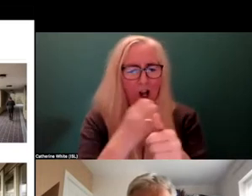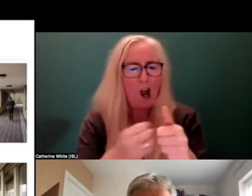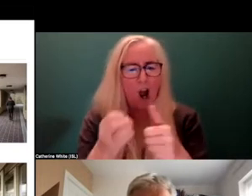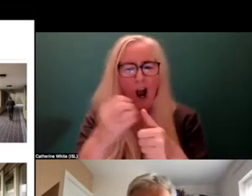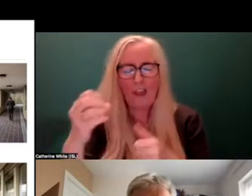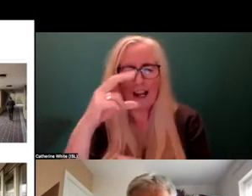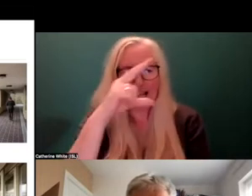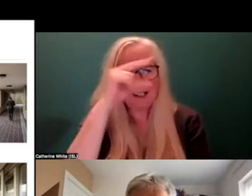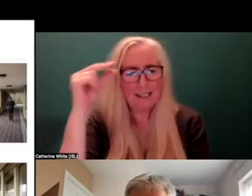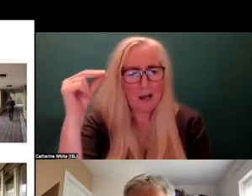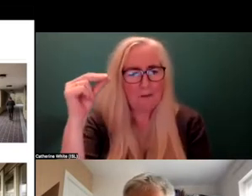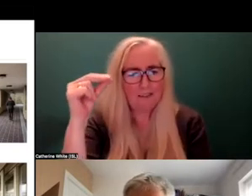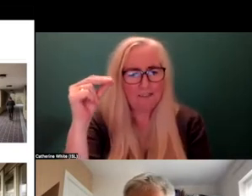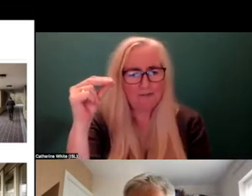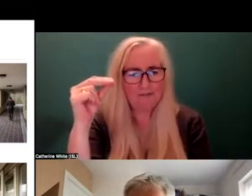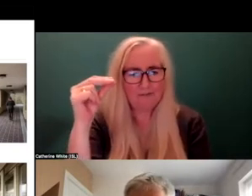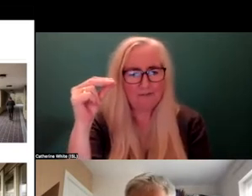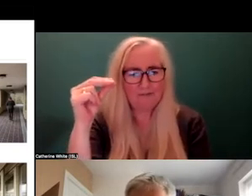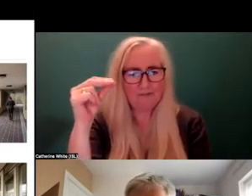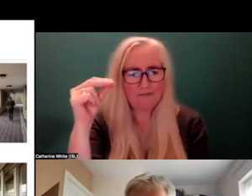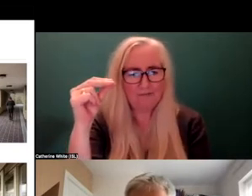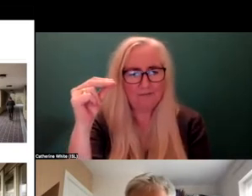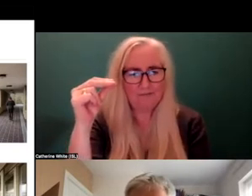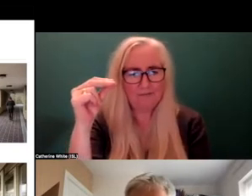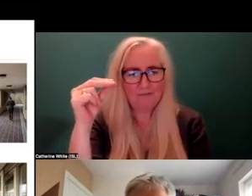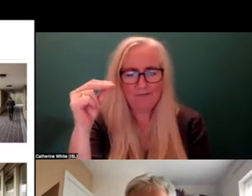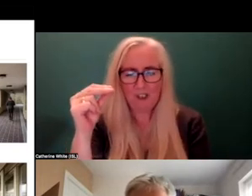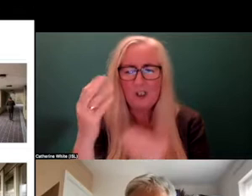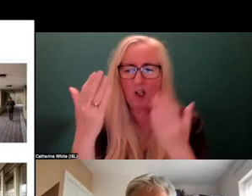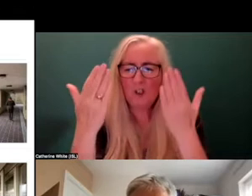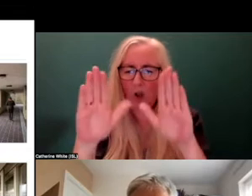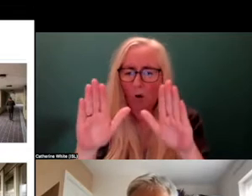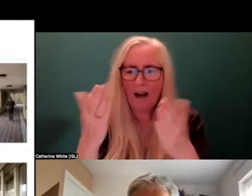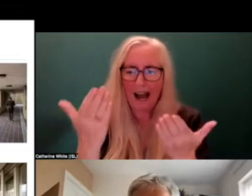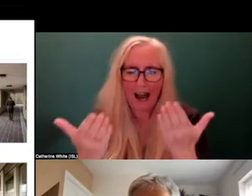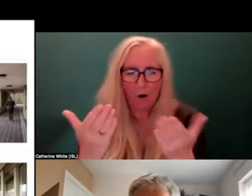There's just a couple of photos of them to kind of give them some physical context.